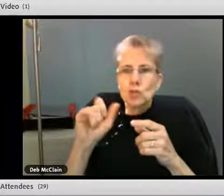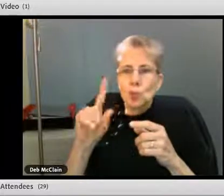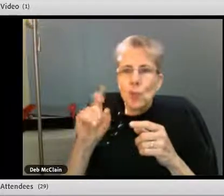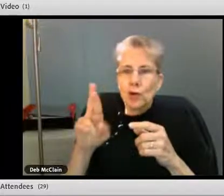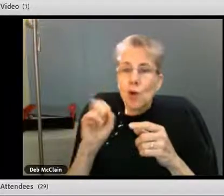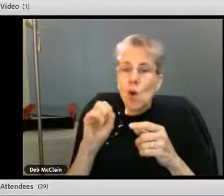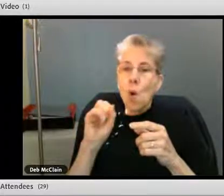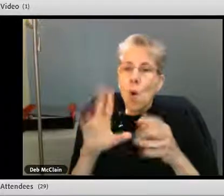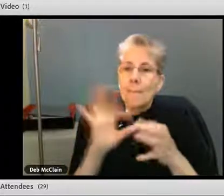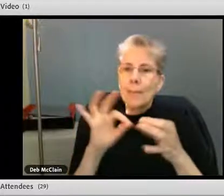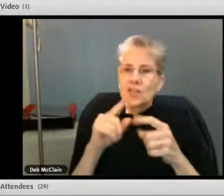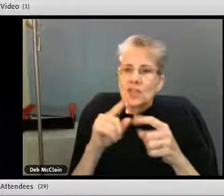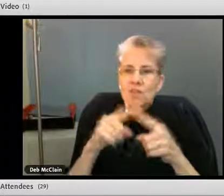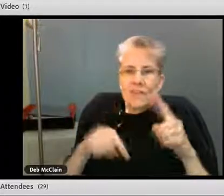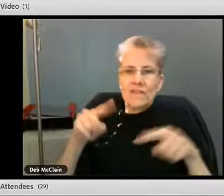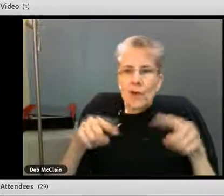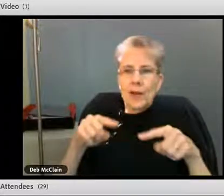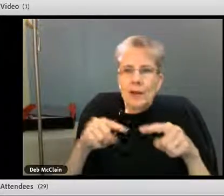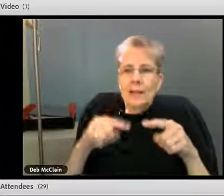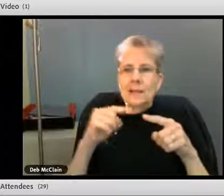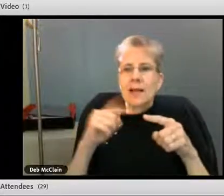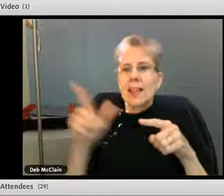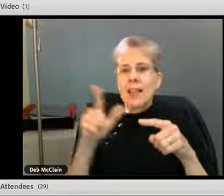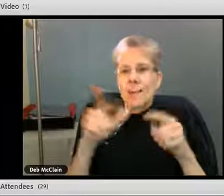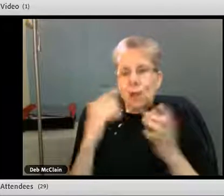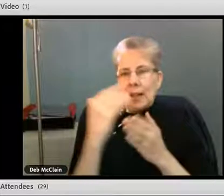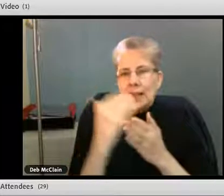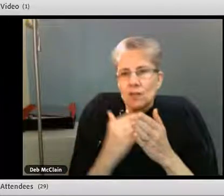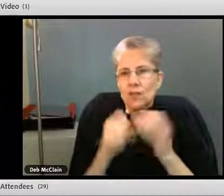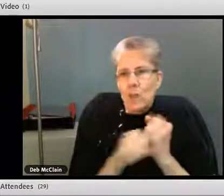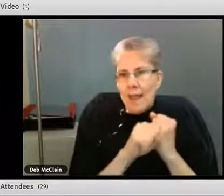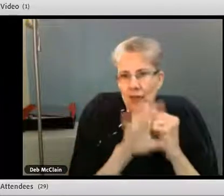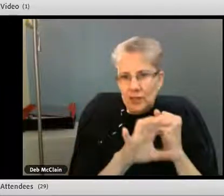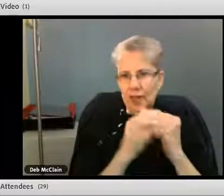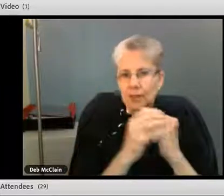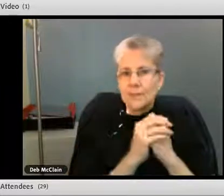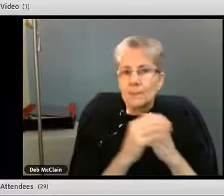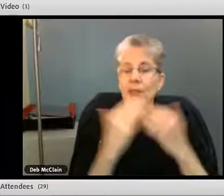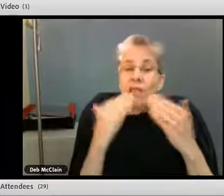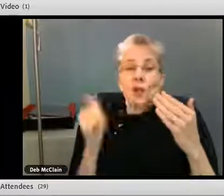that we advertise to. Thank you everyone for attending and have a terrific rest of your day.